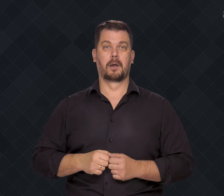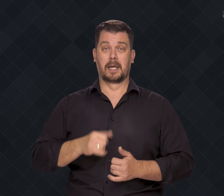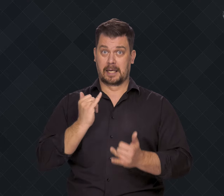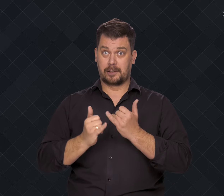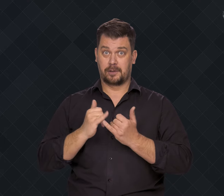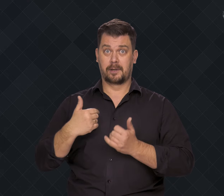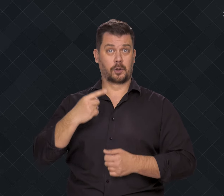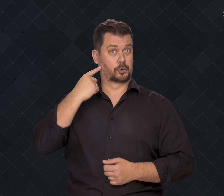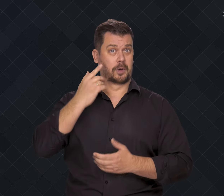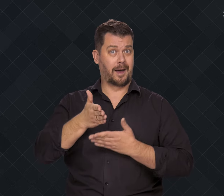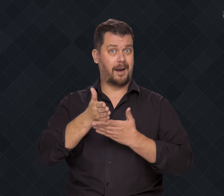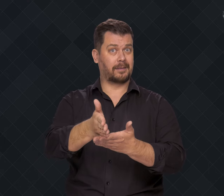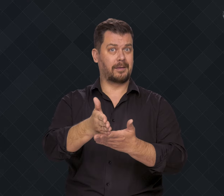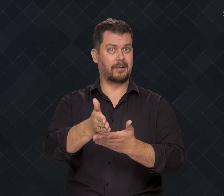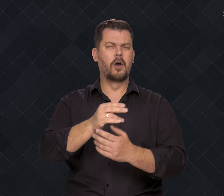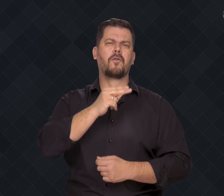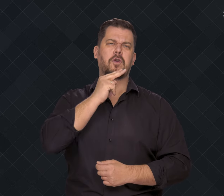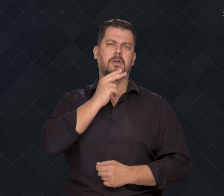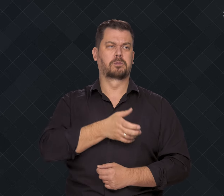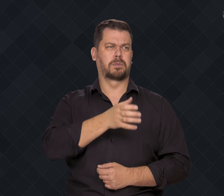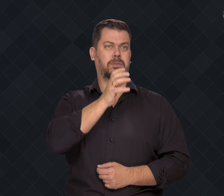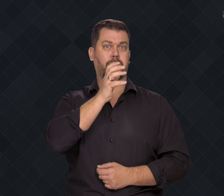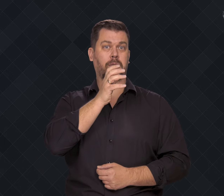If you follow the above advice, then at 7 you'll drink water,